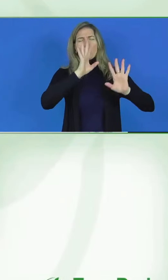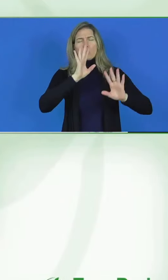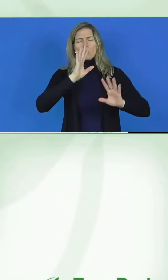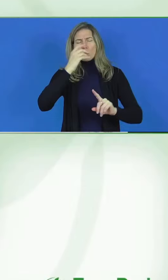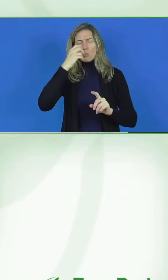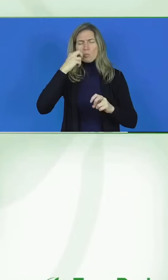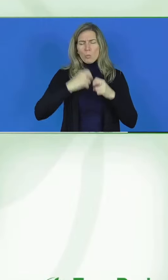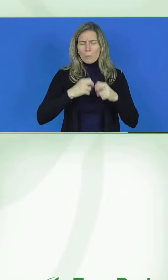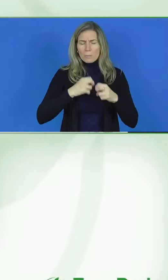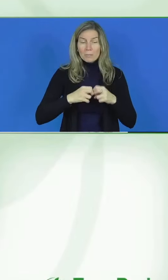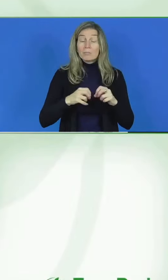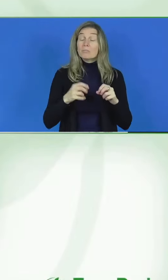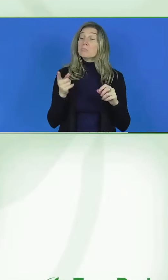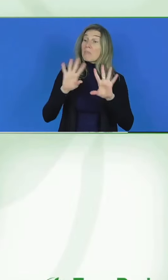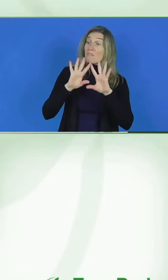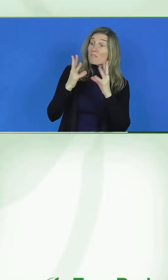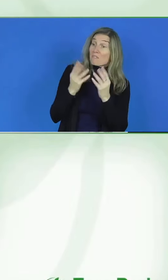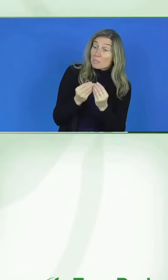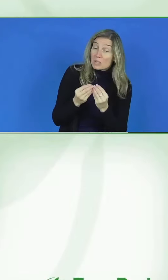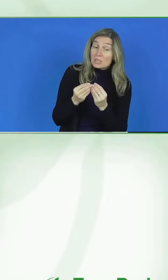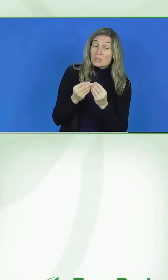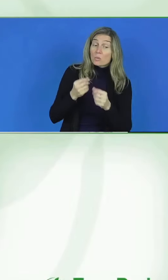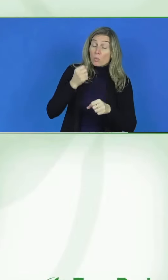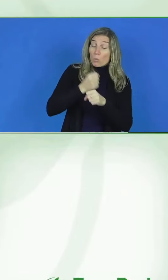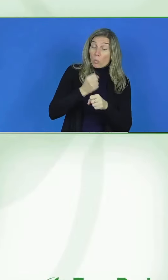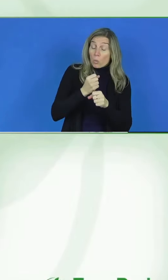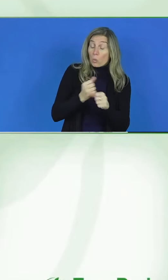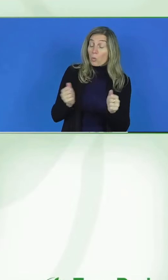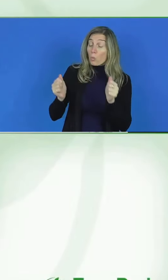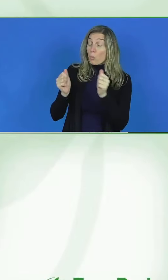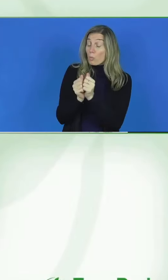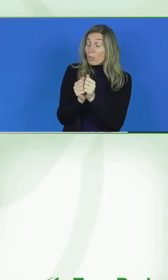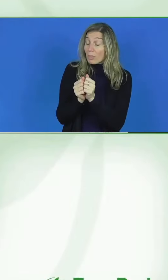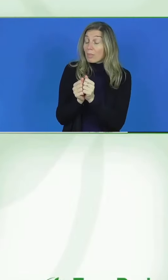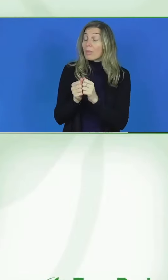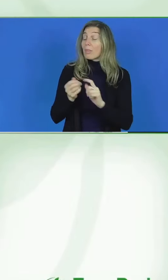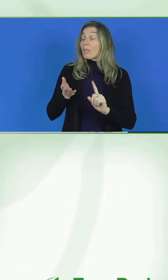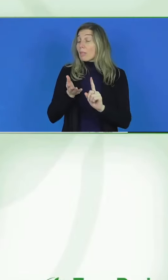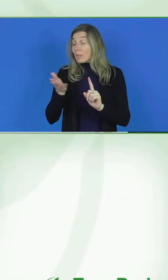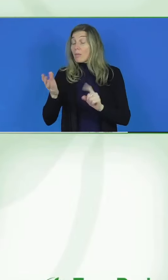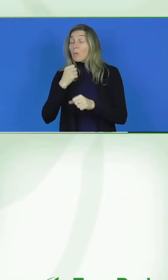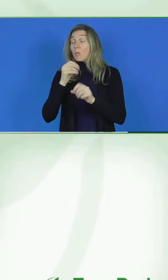It's behind a papal, at JSTOR if you have access, if you don't, and